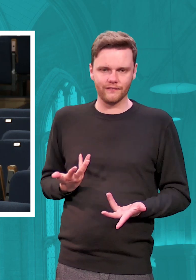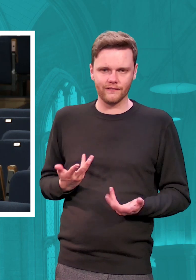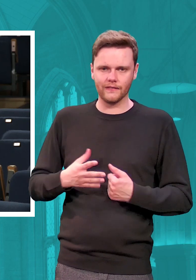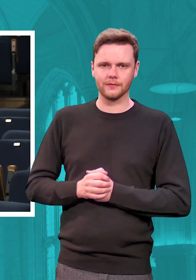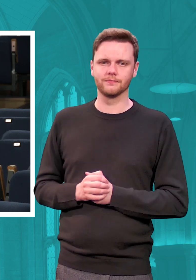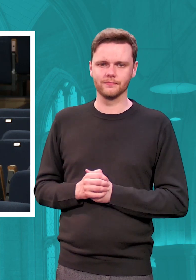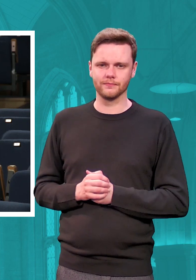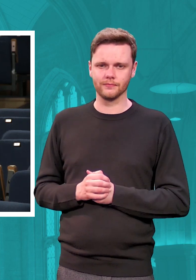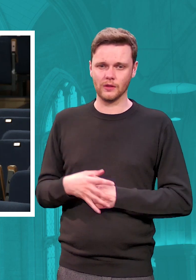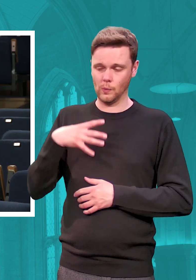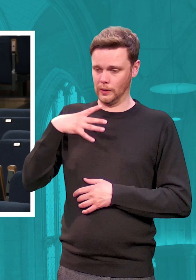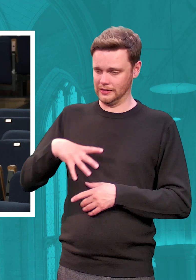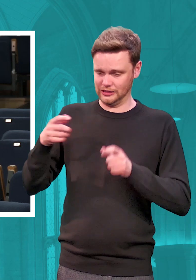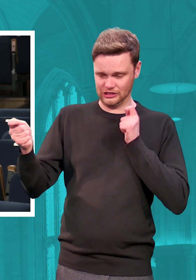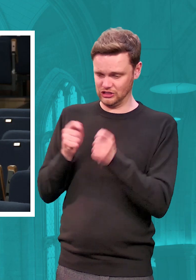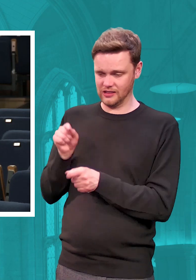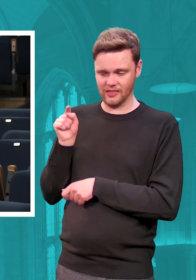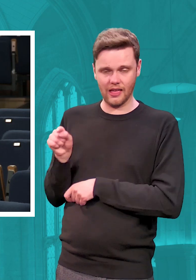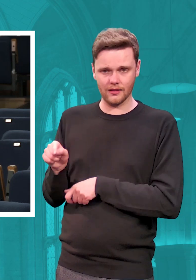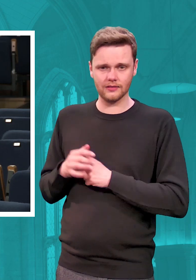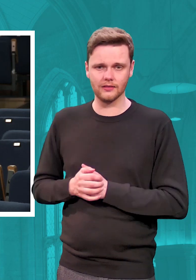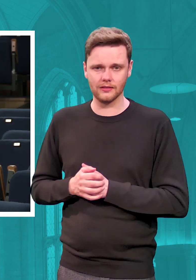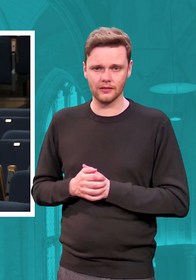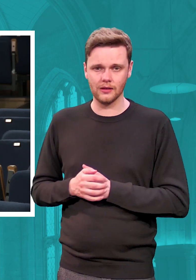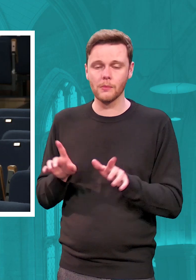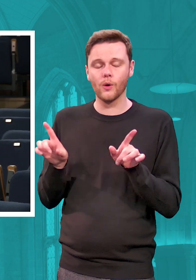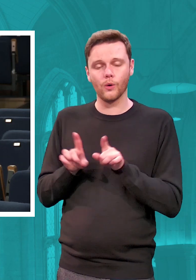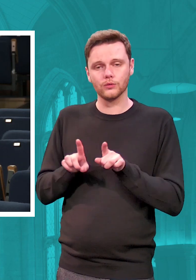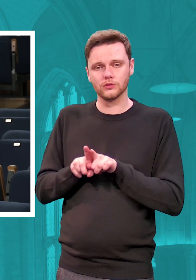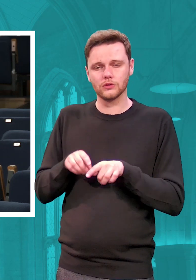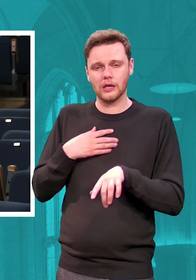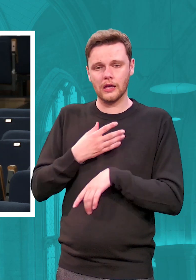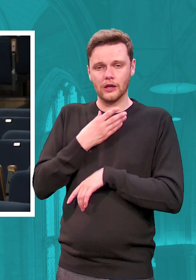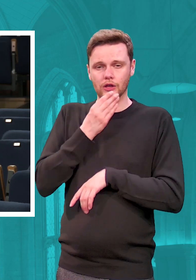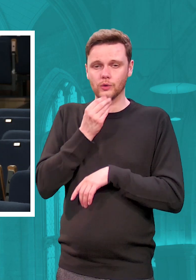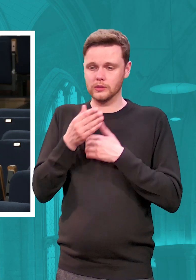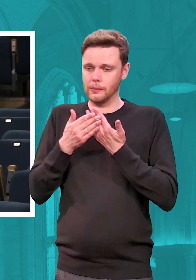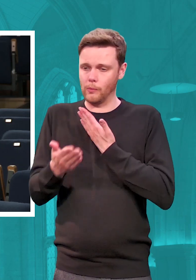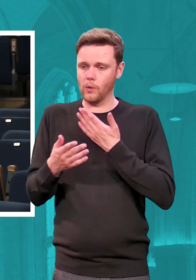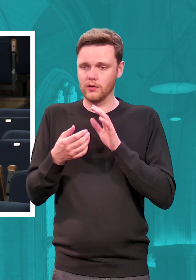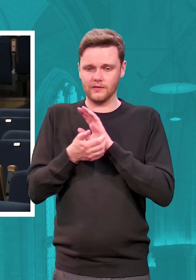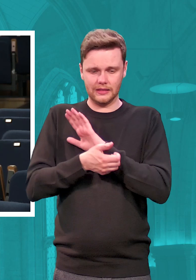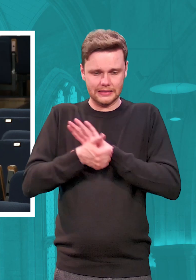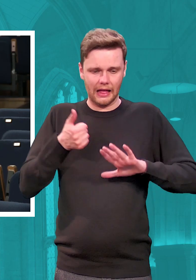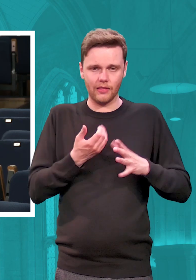We need to turn that around while making more use of the talent within our membership.